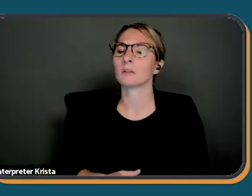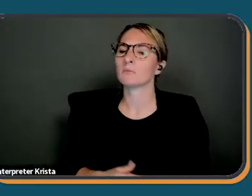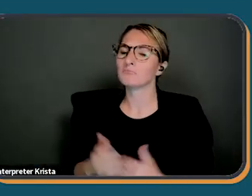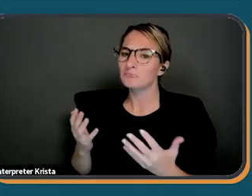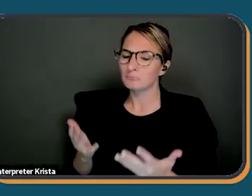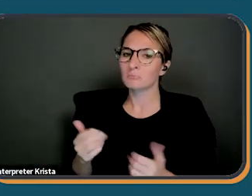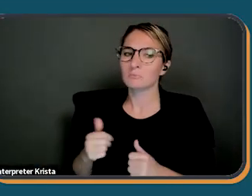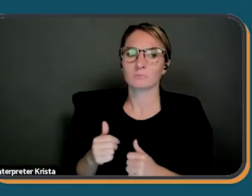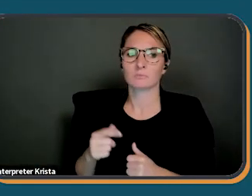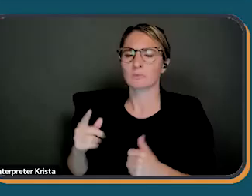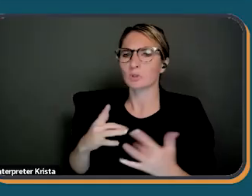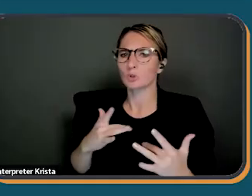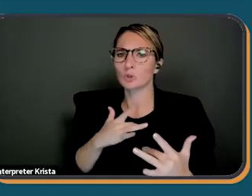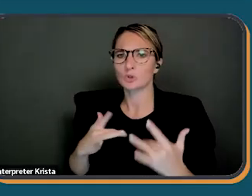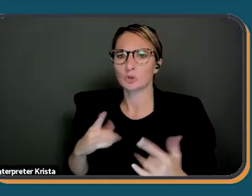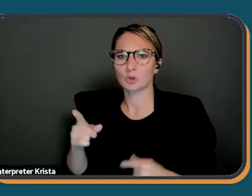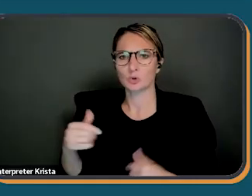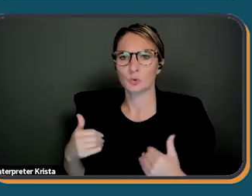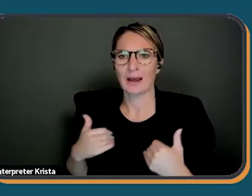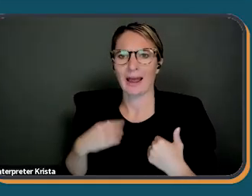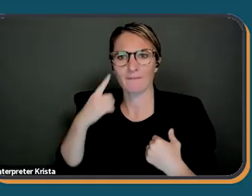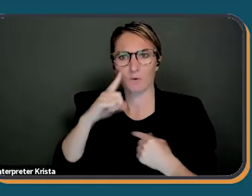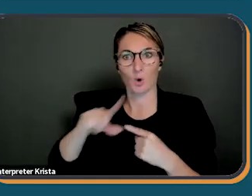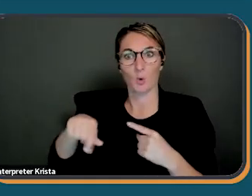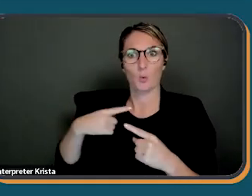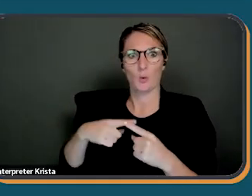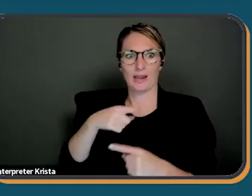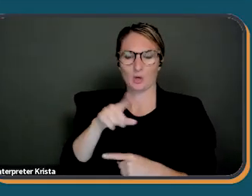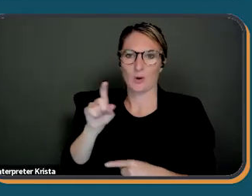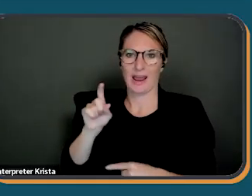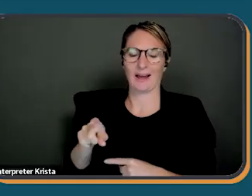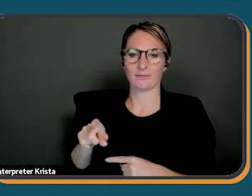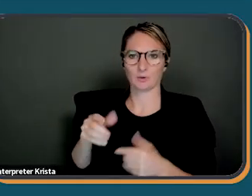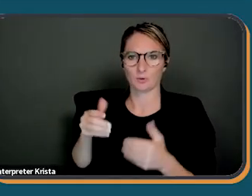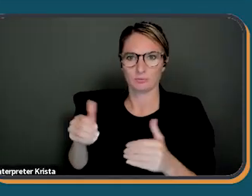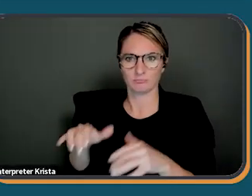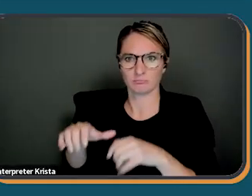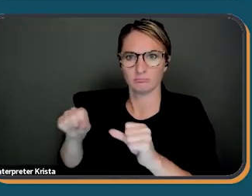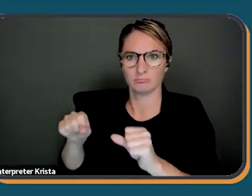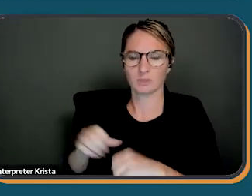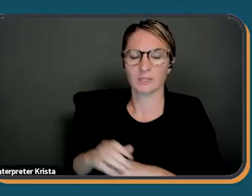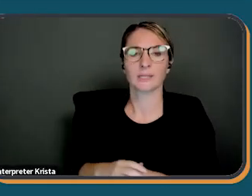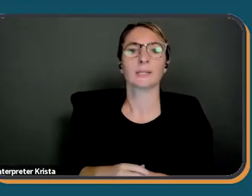Brooke Cruz: What concerns do you have about this screening when it comes time for you to get it?